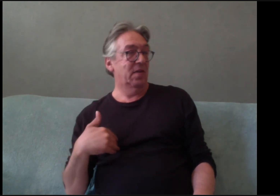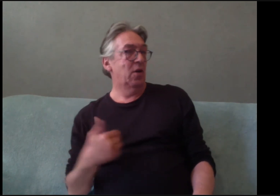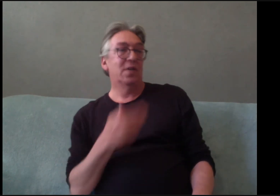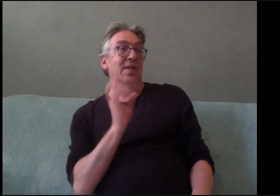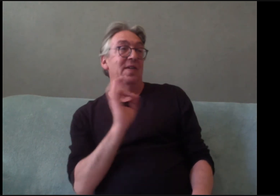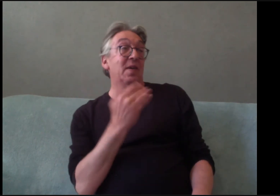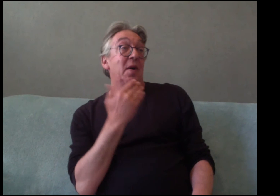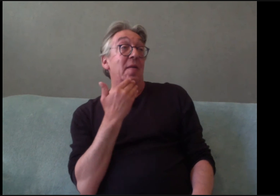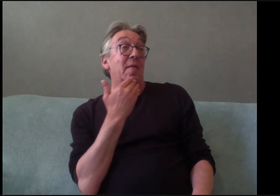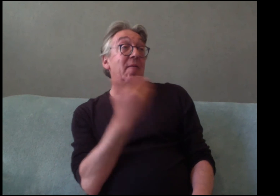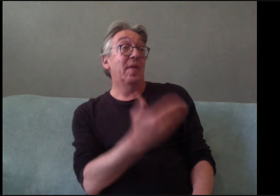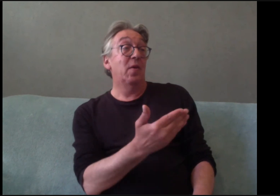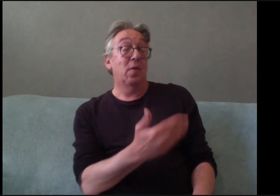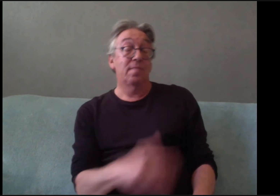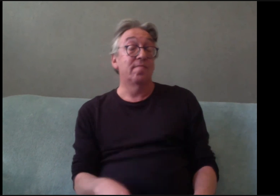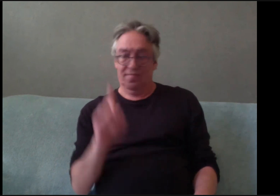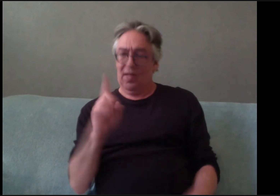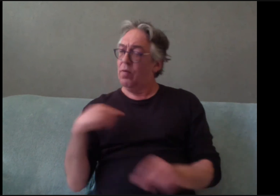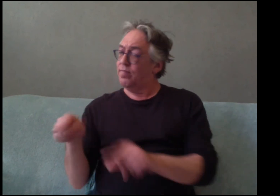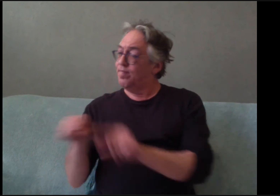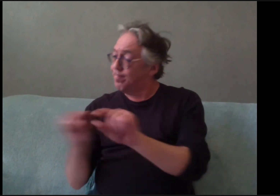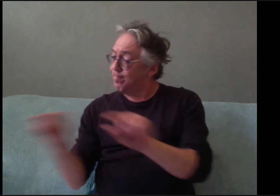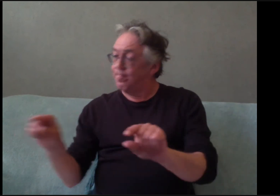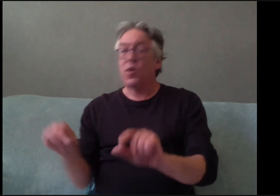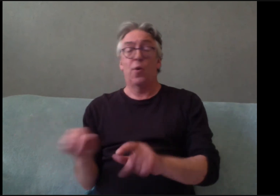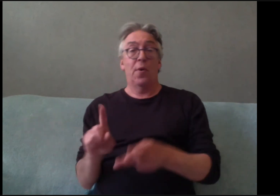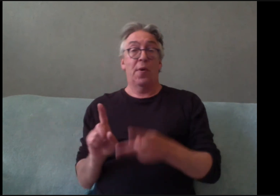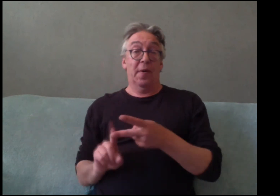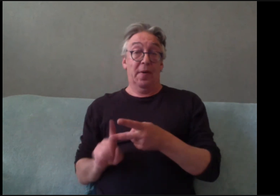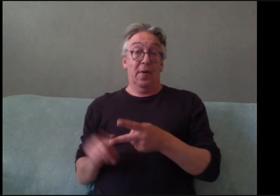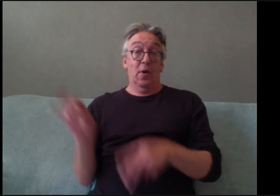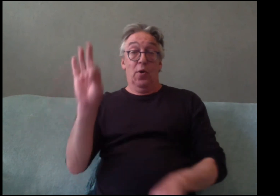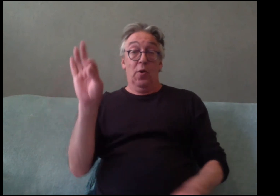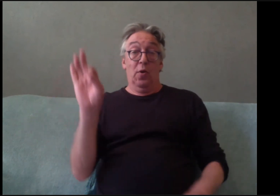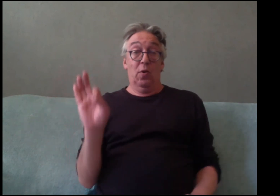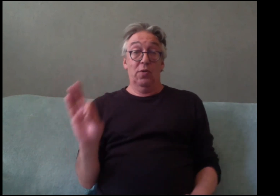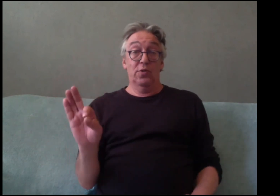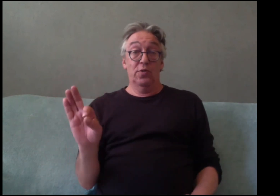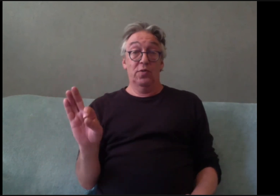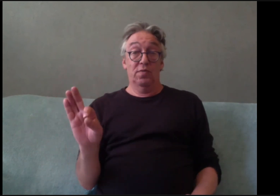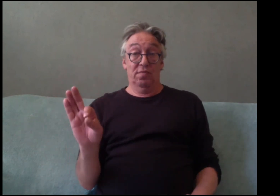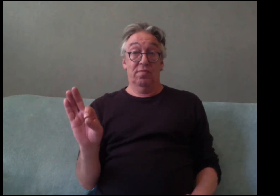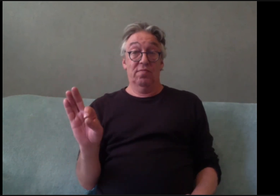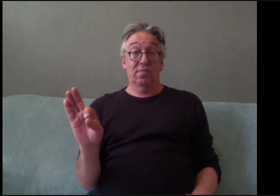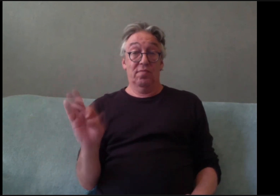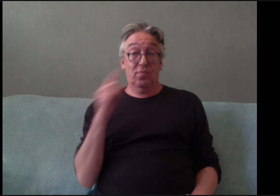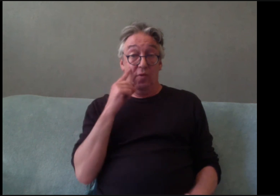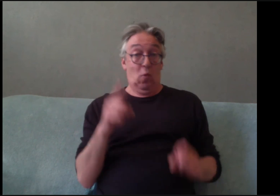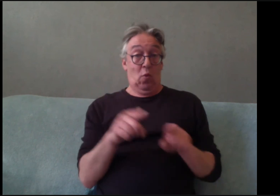I have another question regarding more for all the panellist regarding their information.